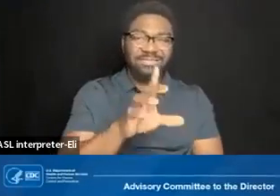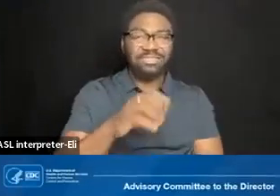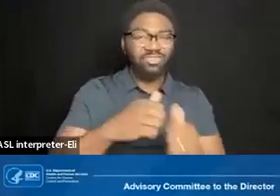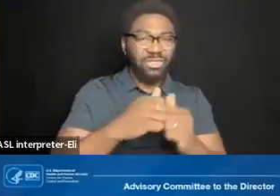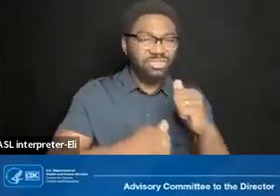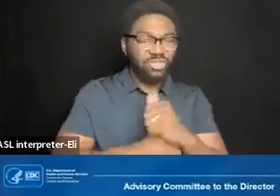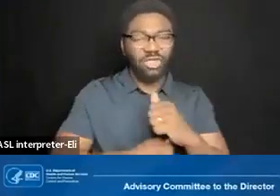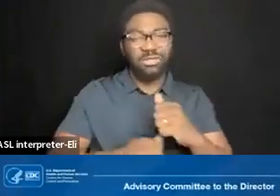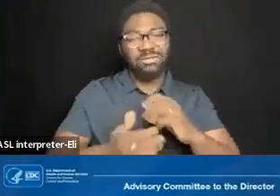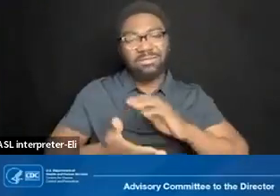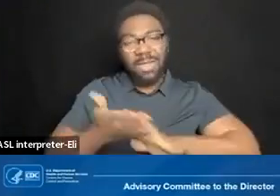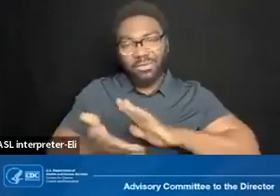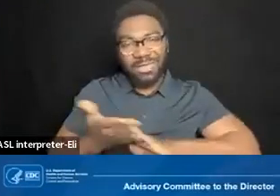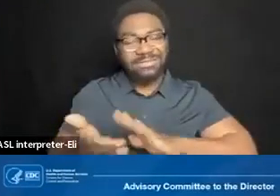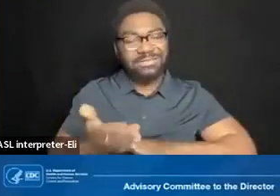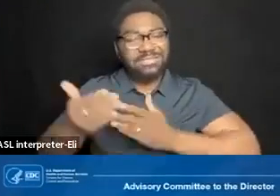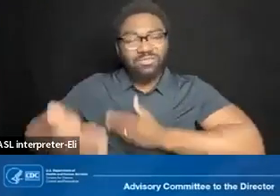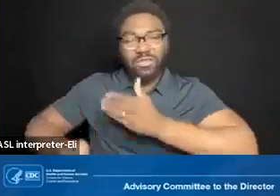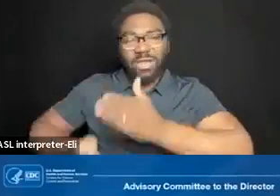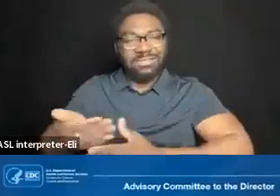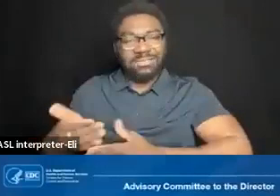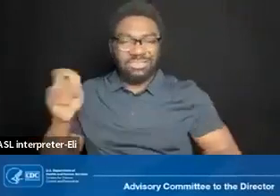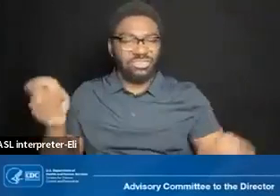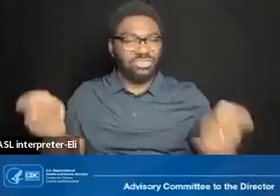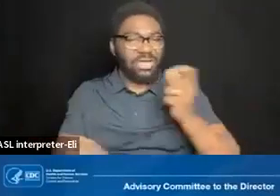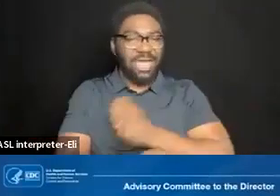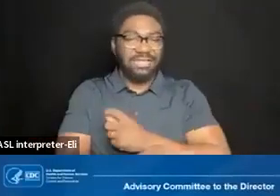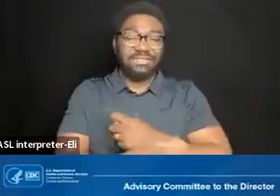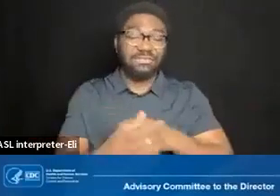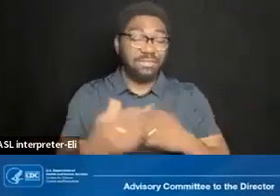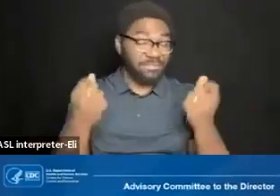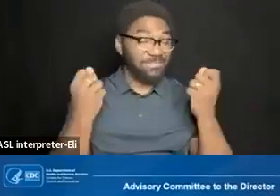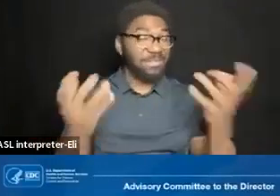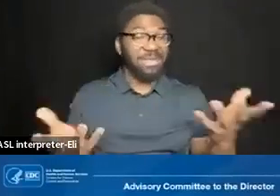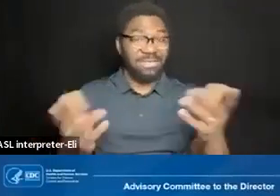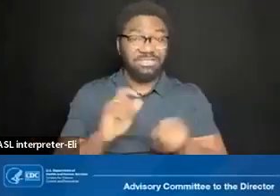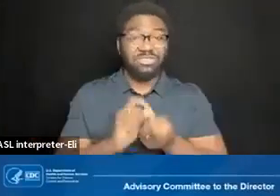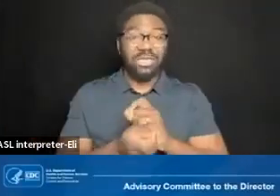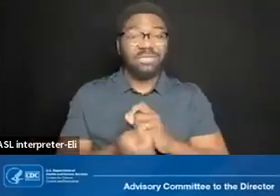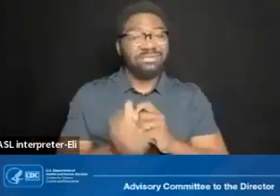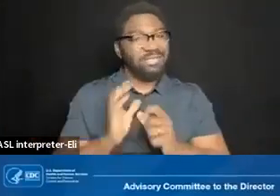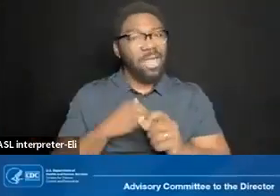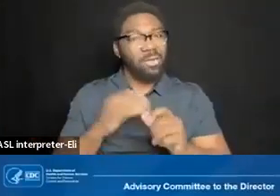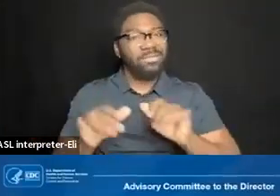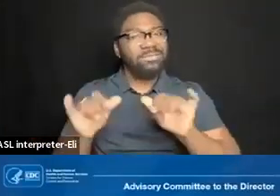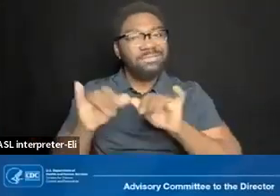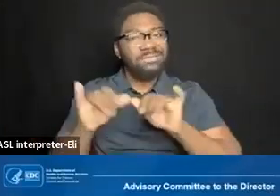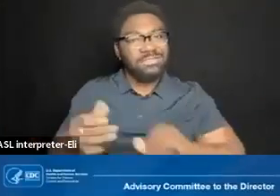So in addition to the organizational changes, we are improving our systems and processes at CDC.